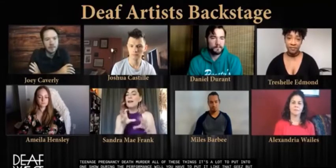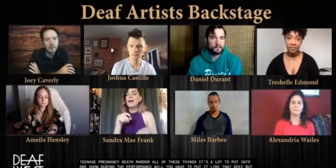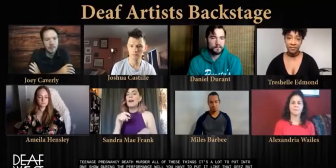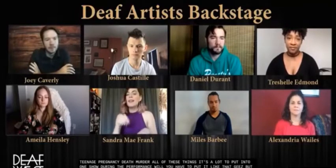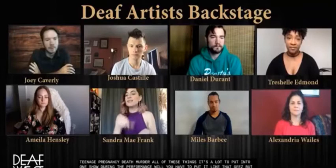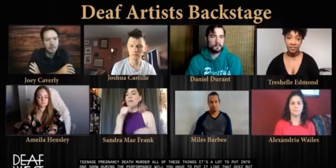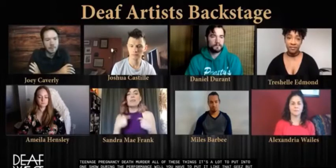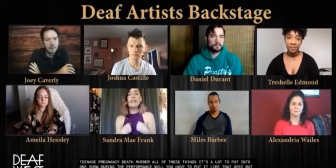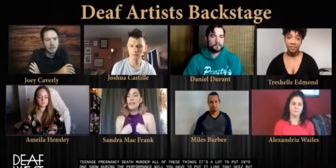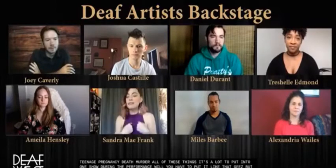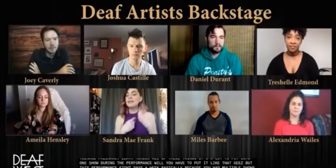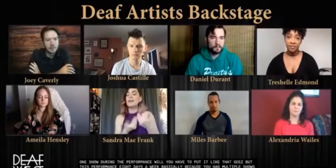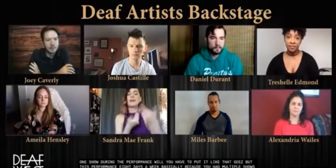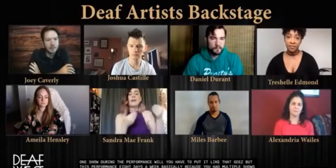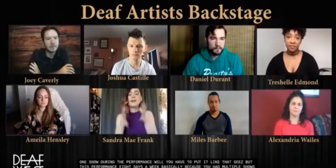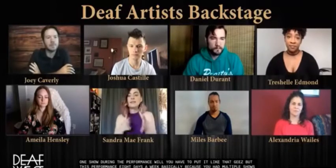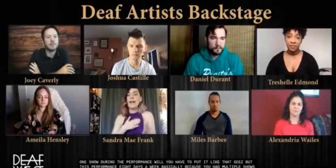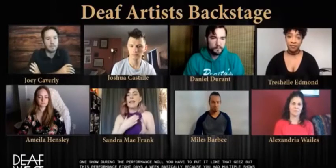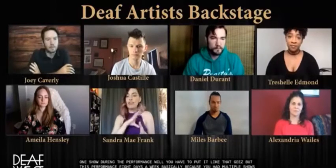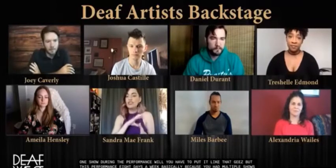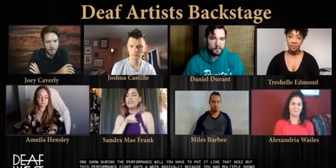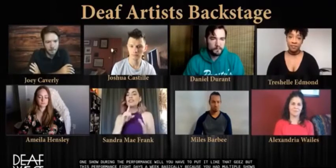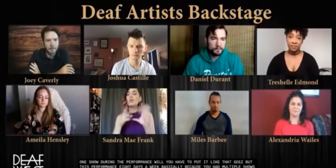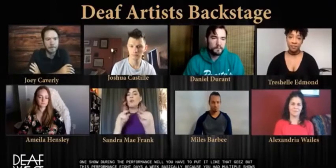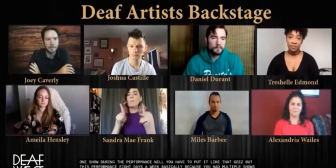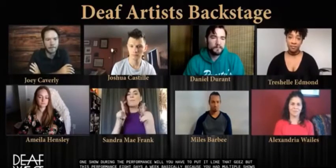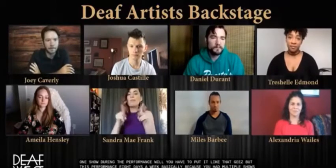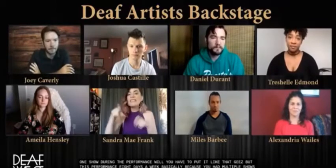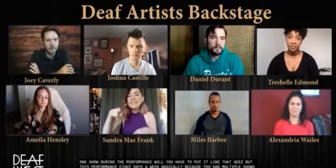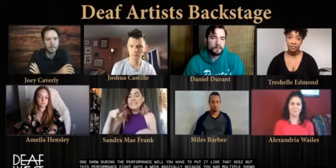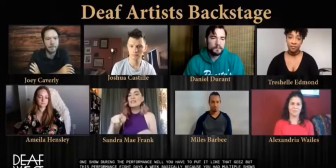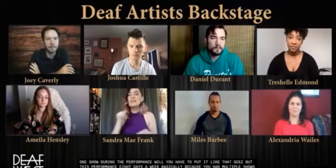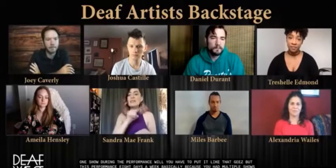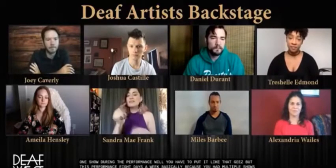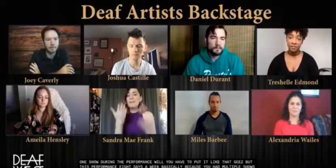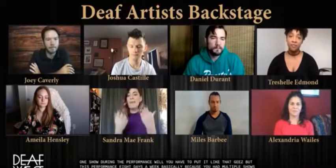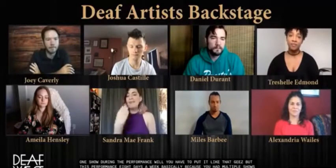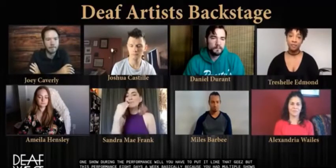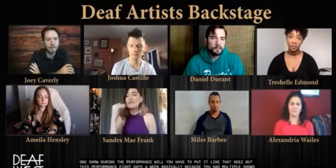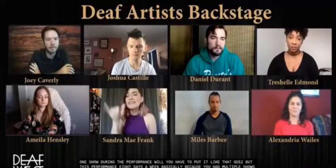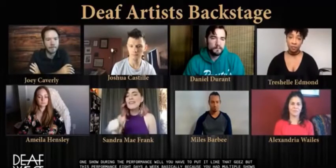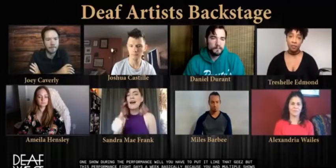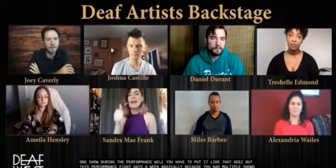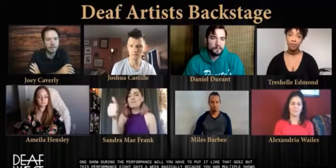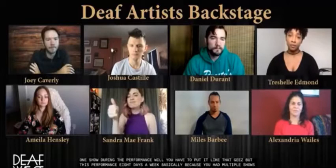So, I really looked at myself to make sure I could handle it. I had to separate myself from my character.